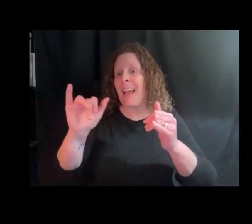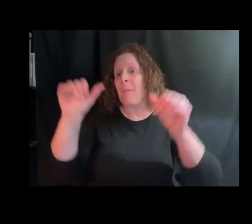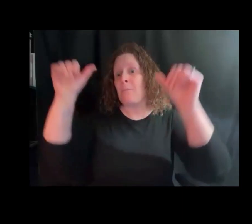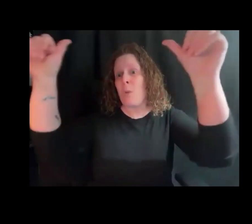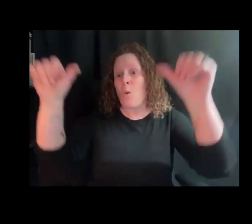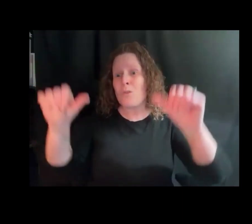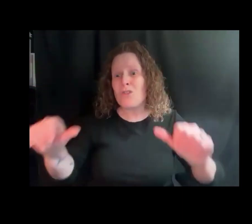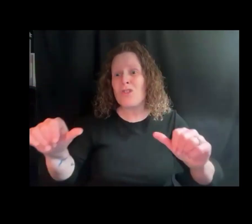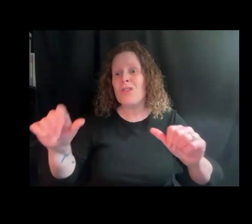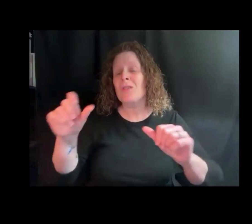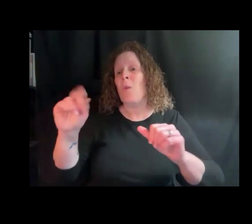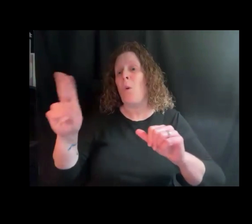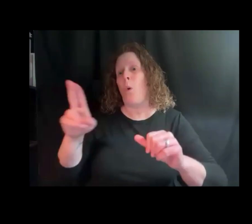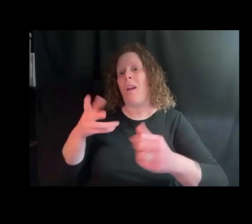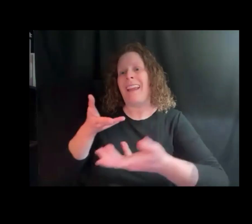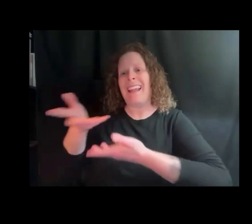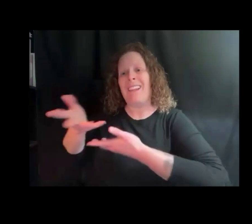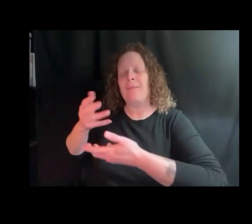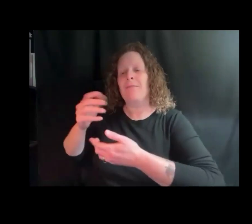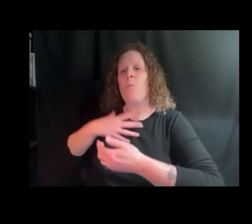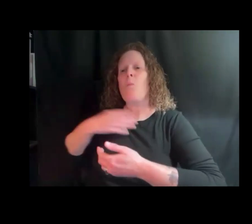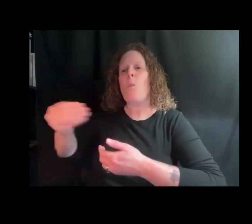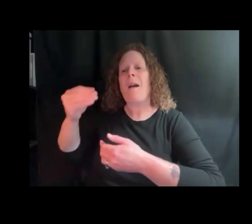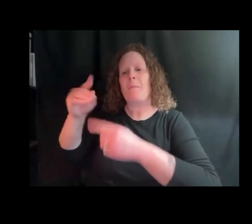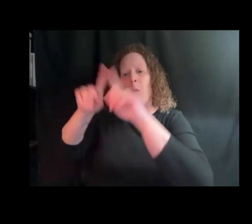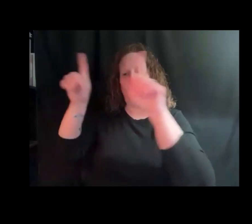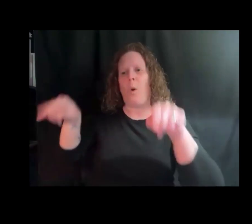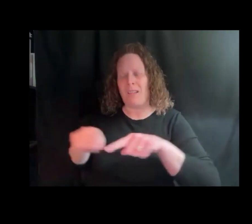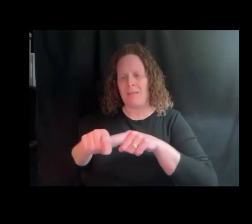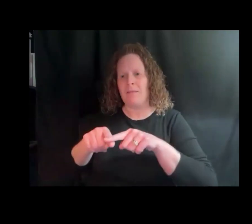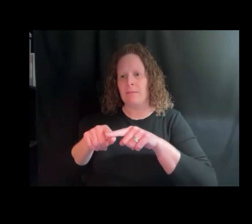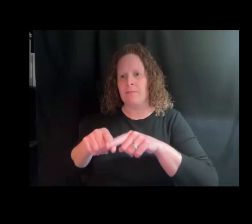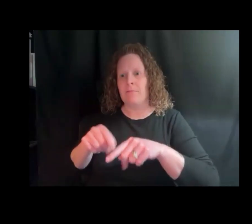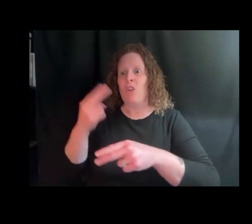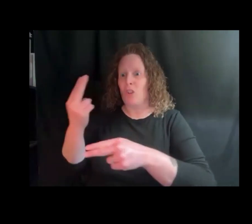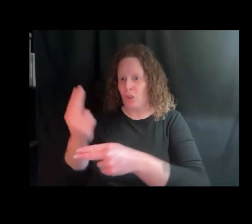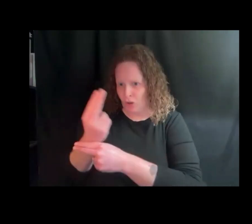So when you are introducing posters or information